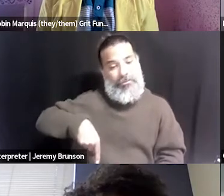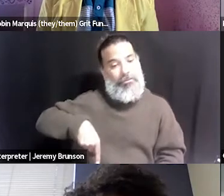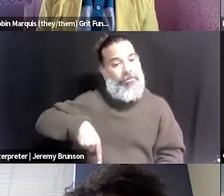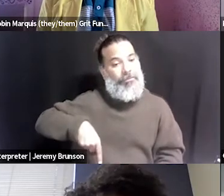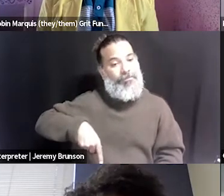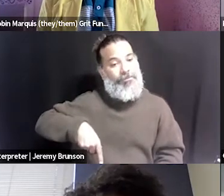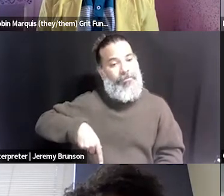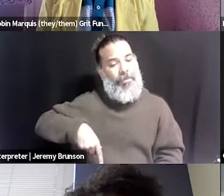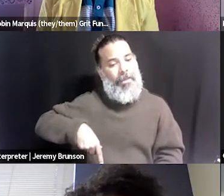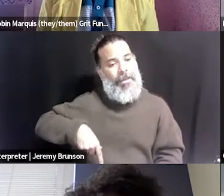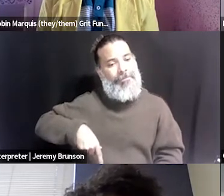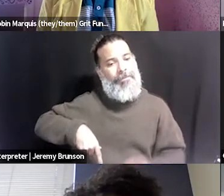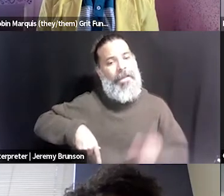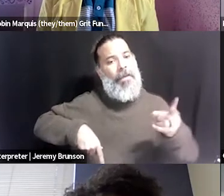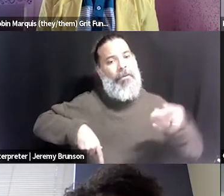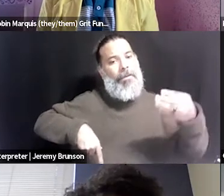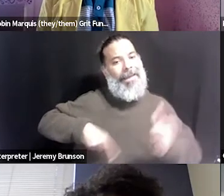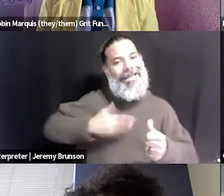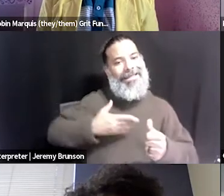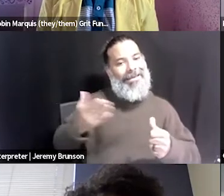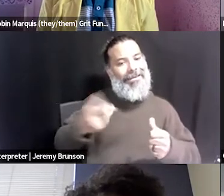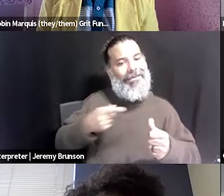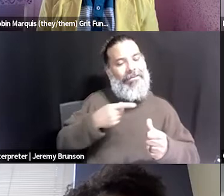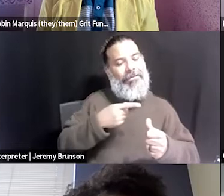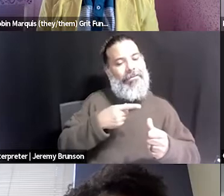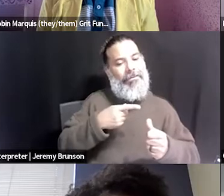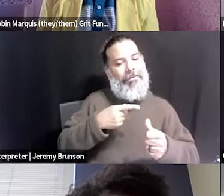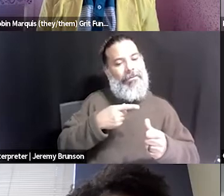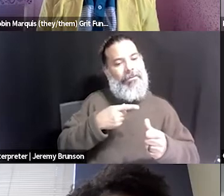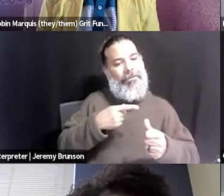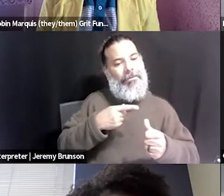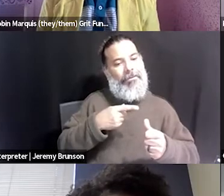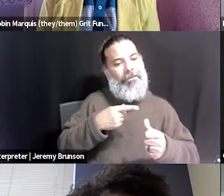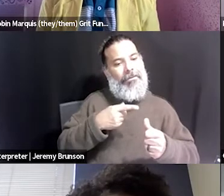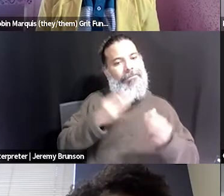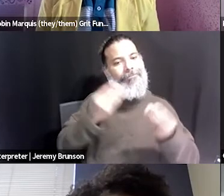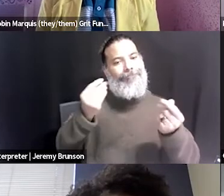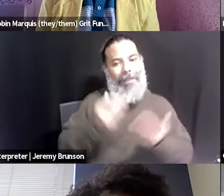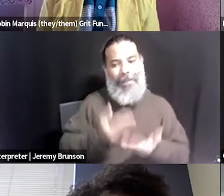They want to pay for thing that are, like, you know, tangible things.